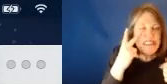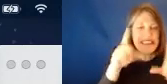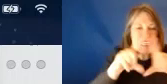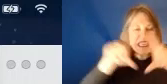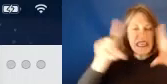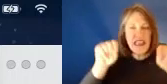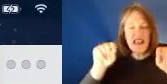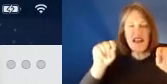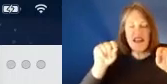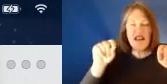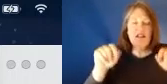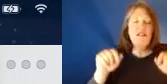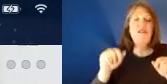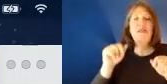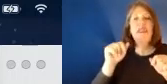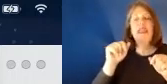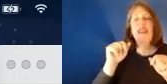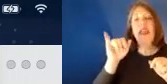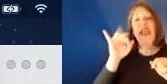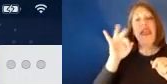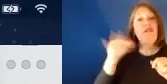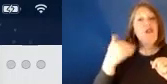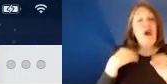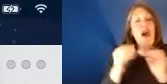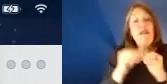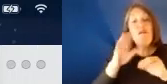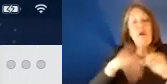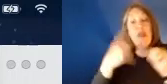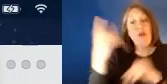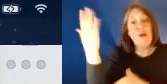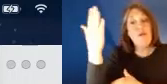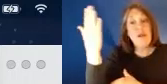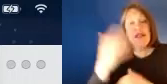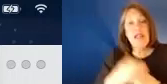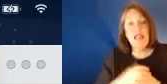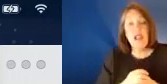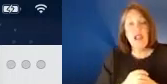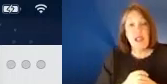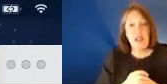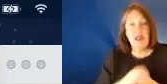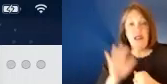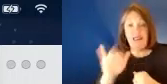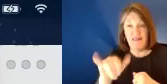06:52:37 If you have more than one presentation, here is where you can see them and you can